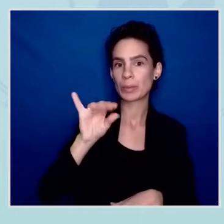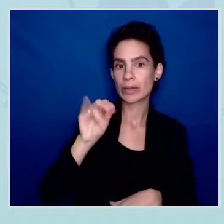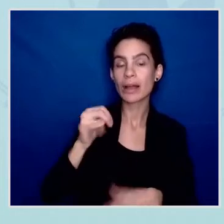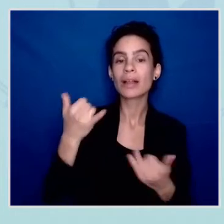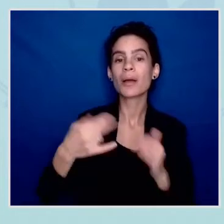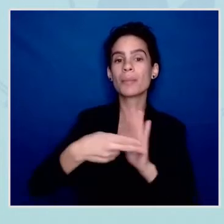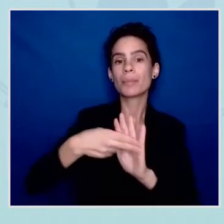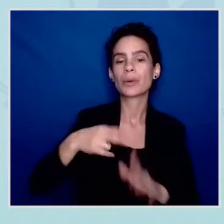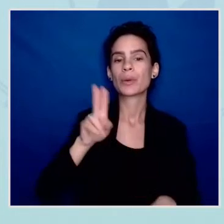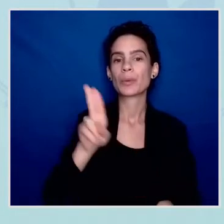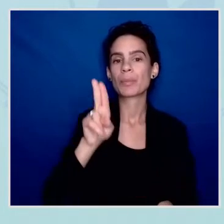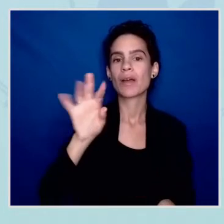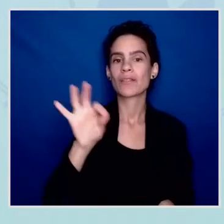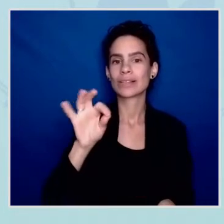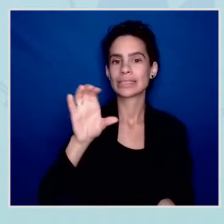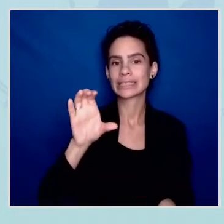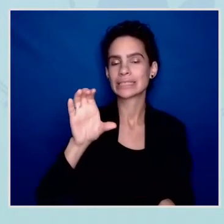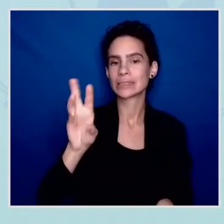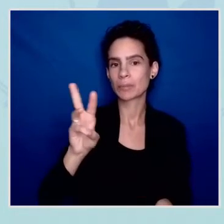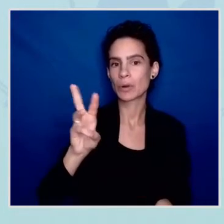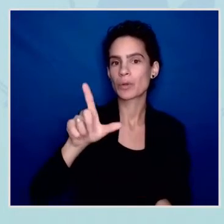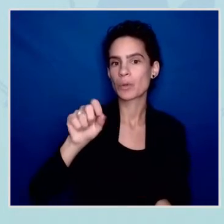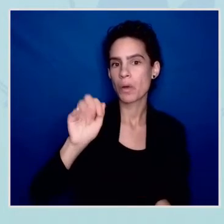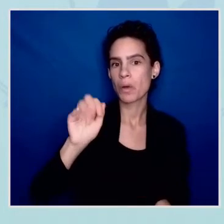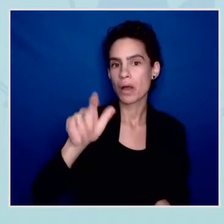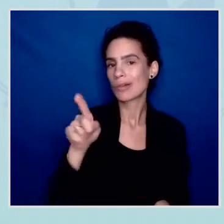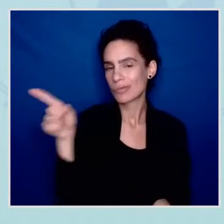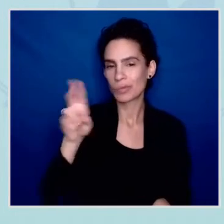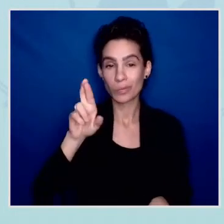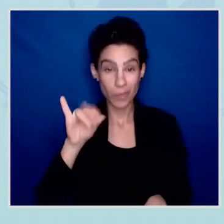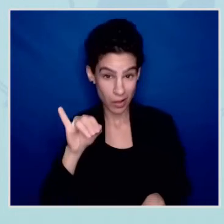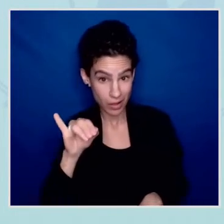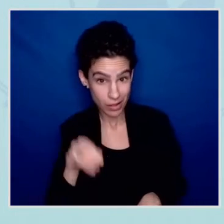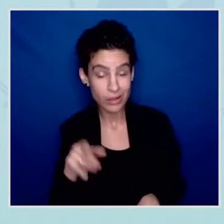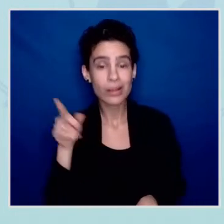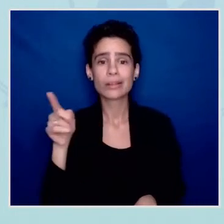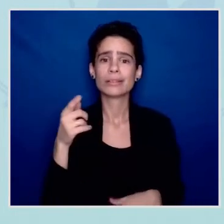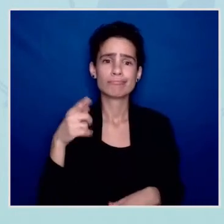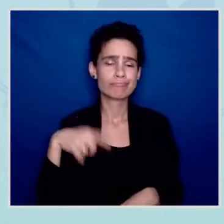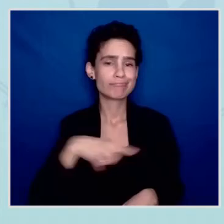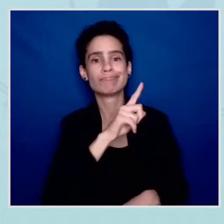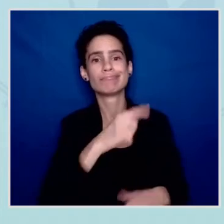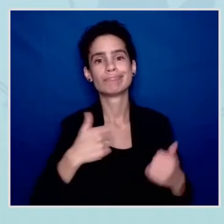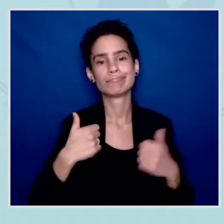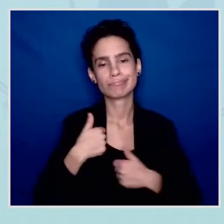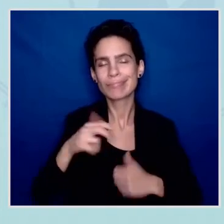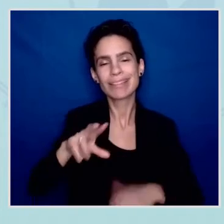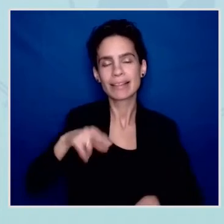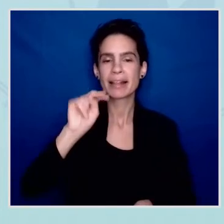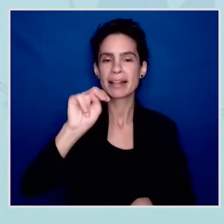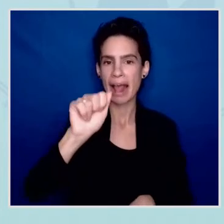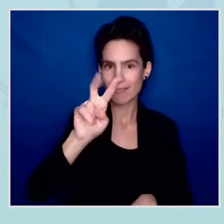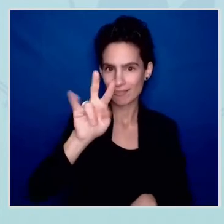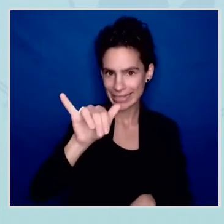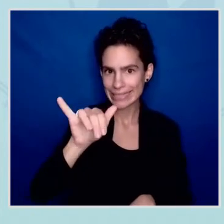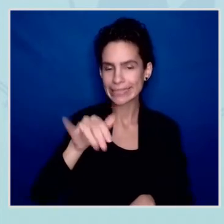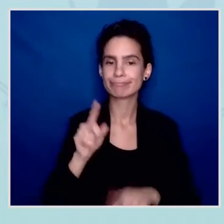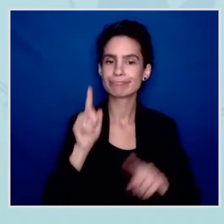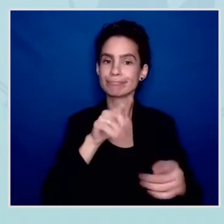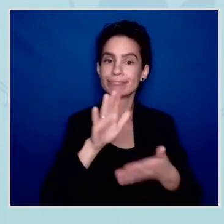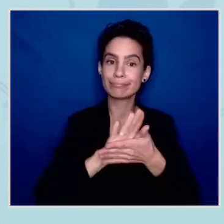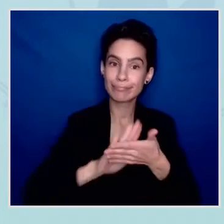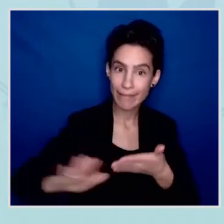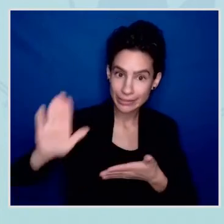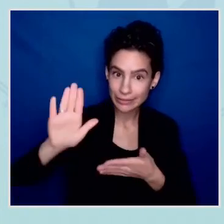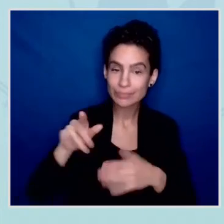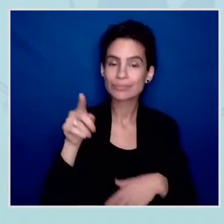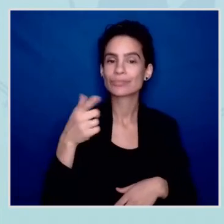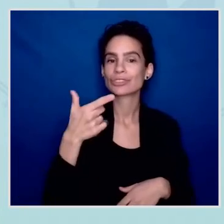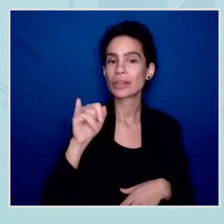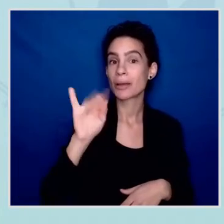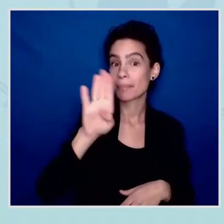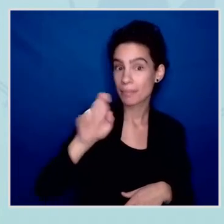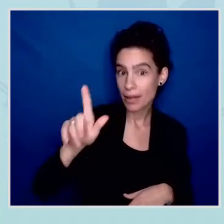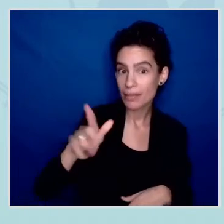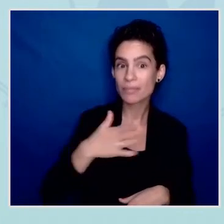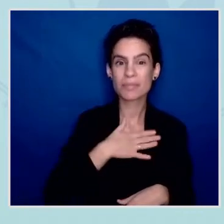CUTTERS UNION IN RHODE ISLAND